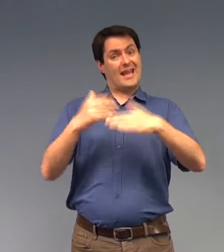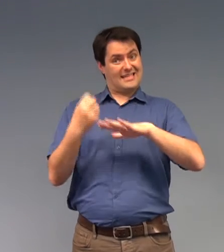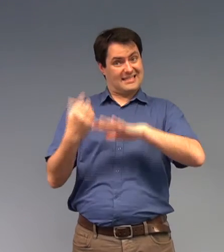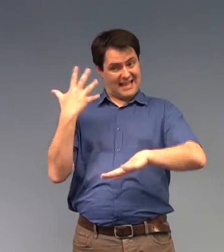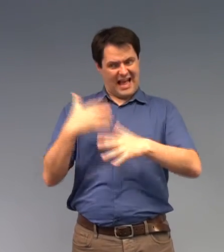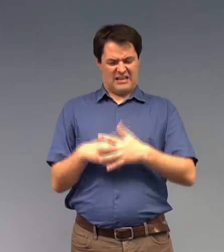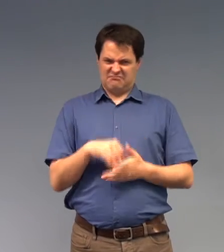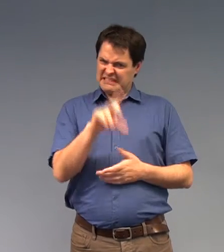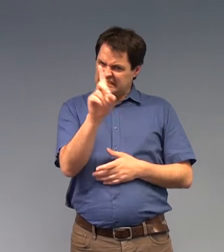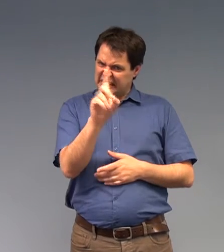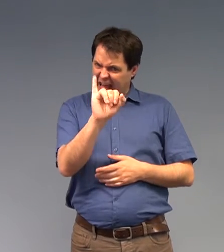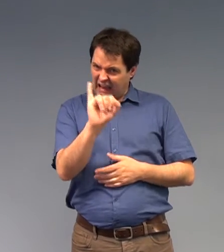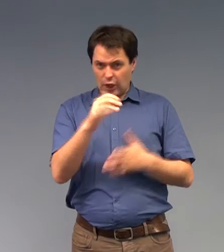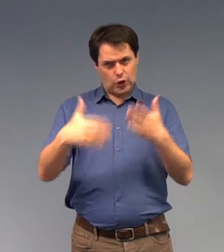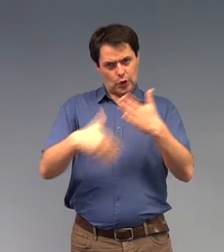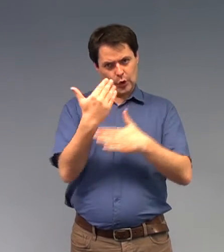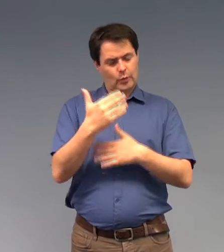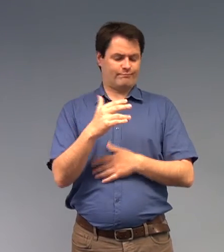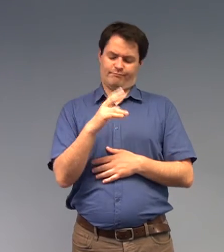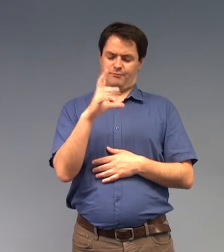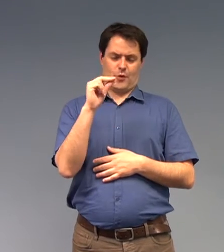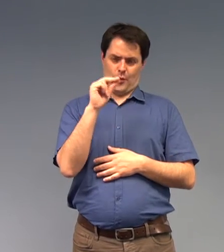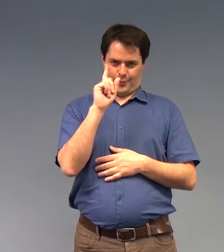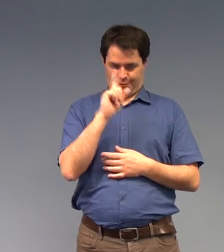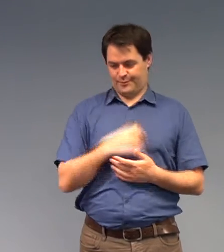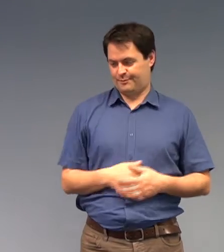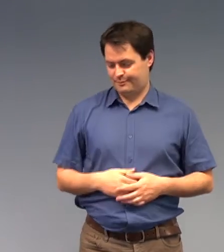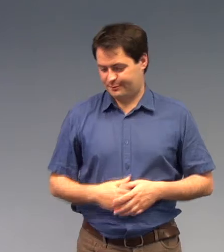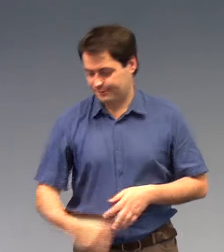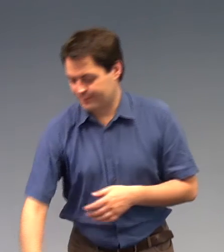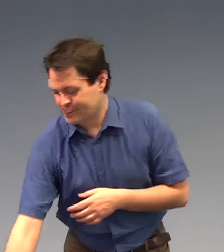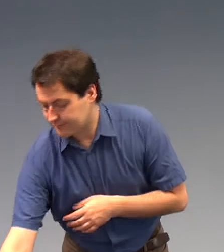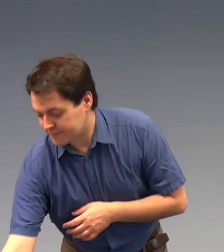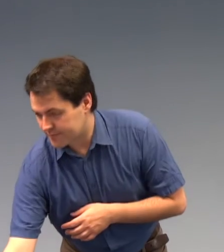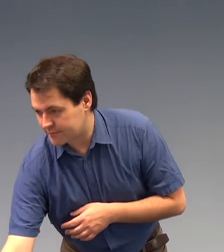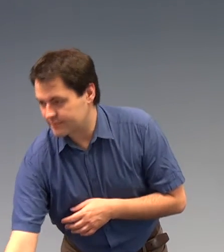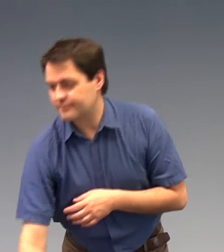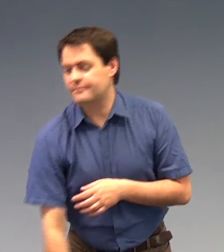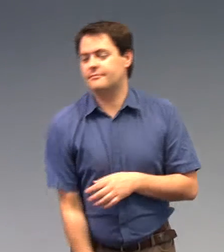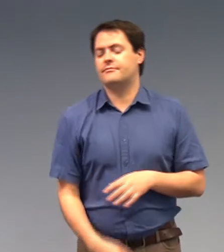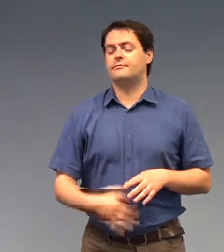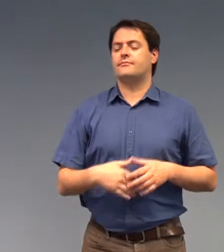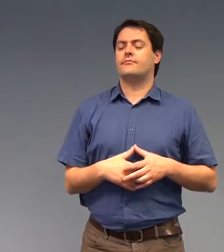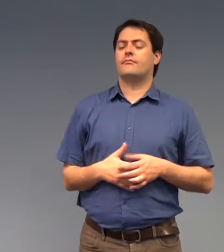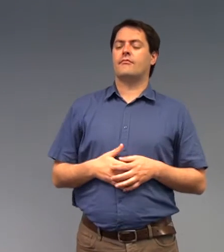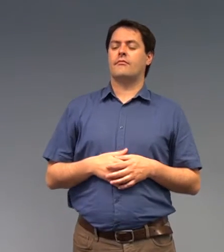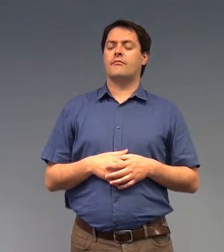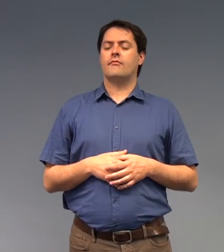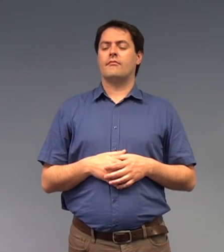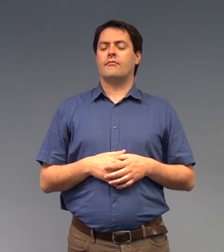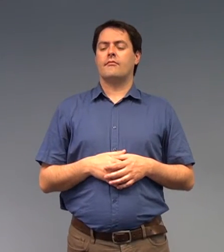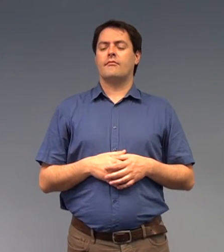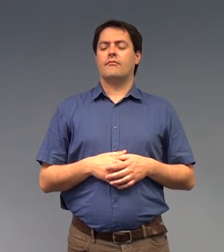Okay. So, if we look at the next slide. It's not a new thing.